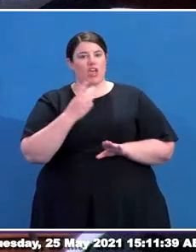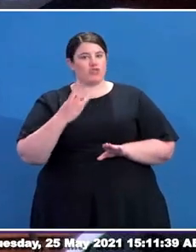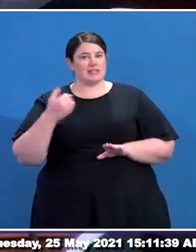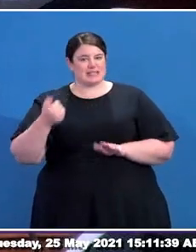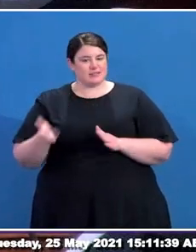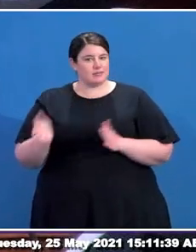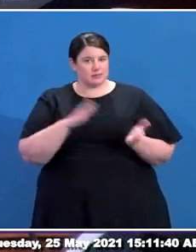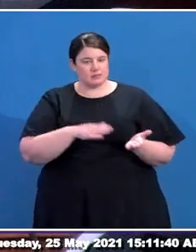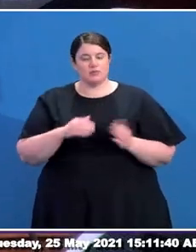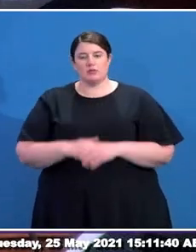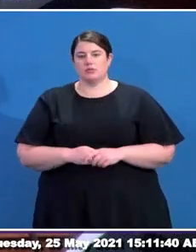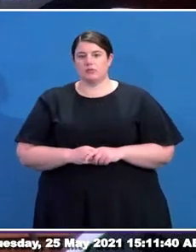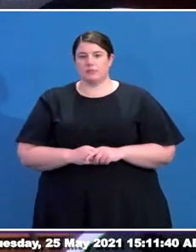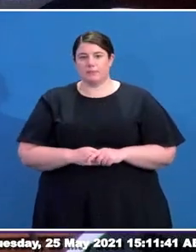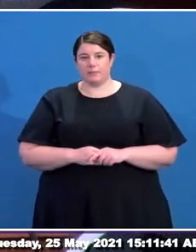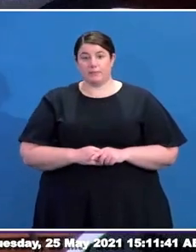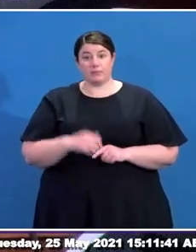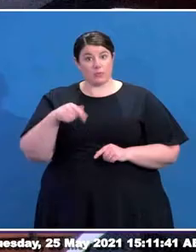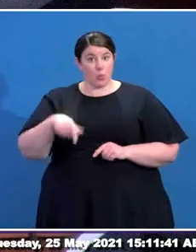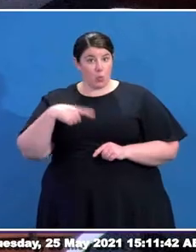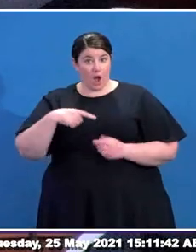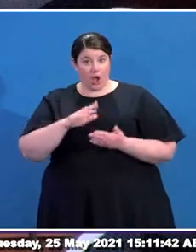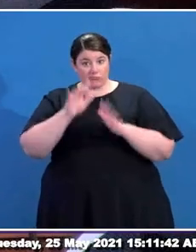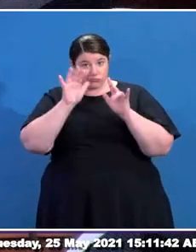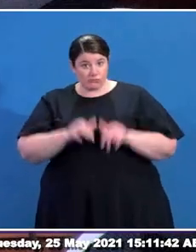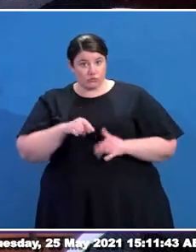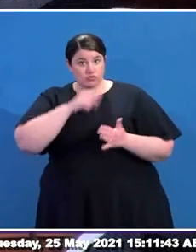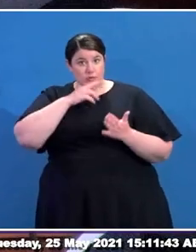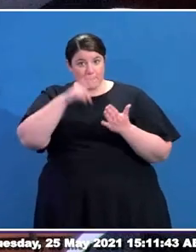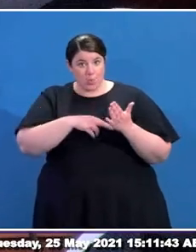The purpose of this report was to consider information provided during the